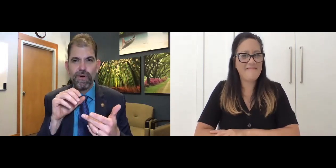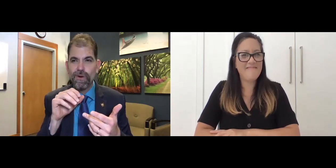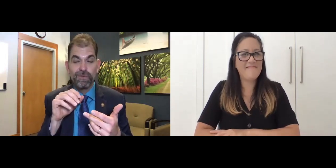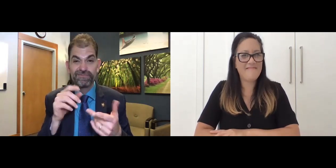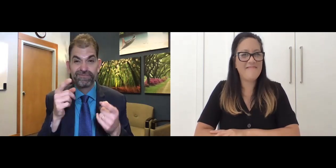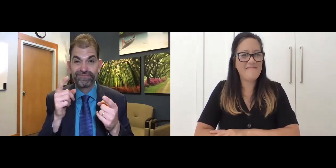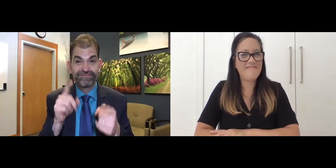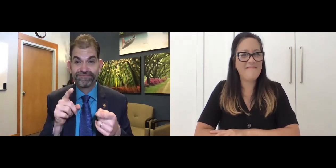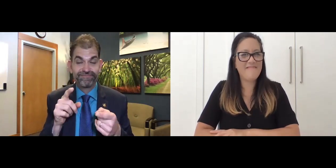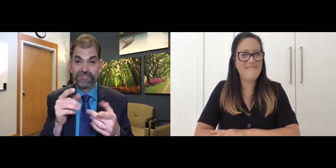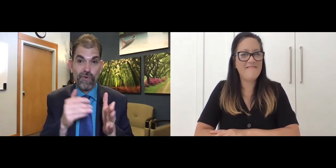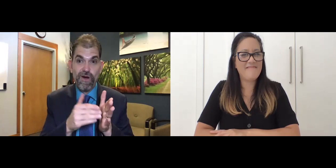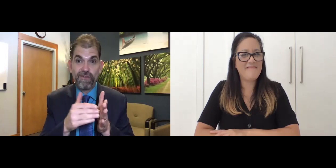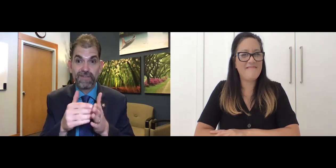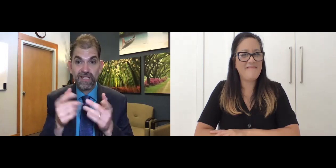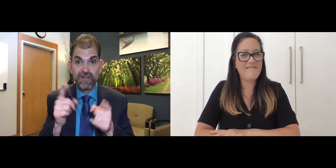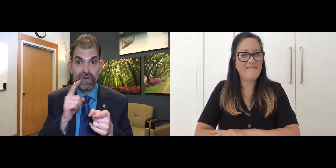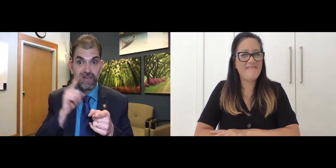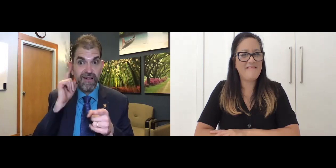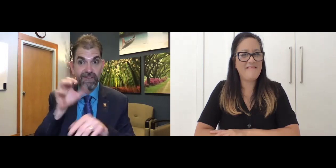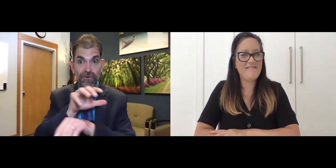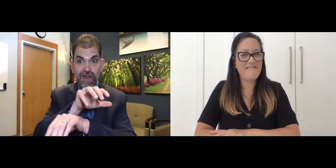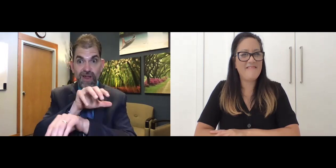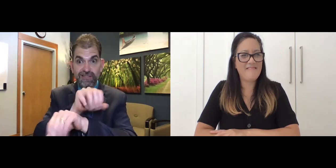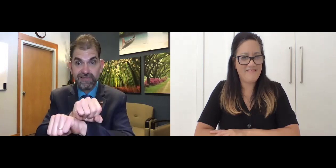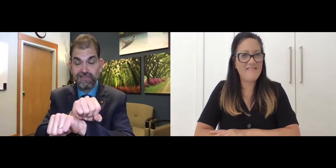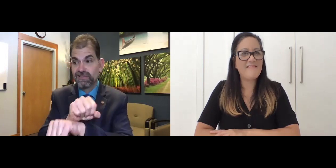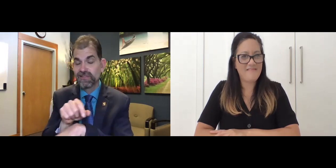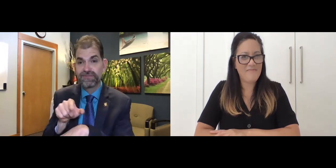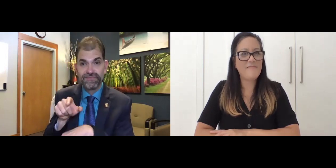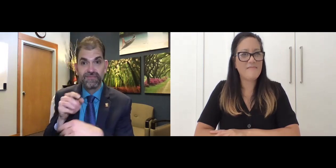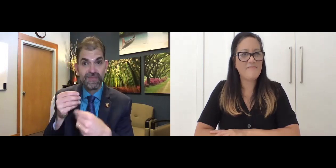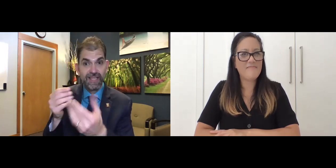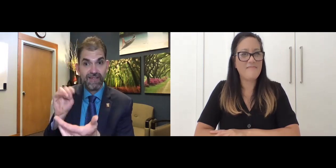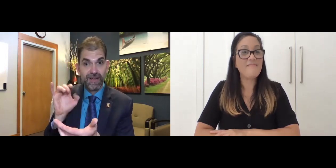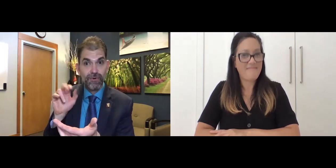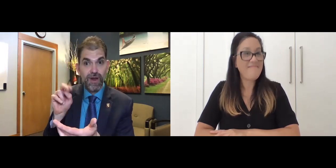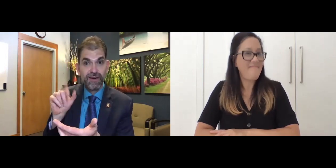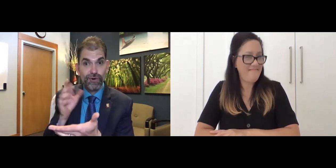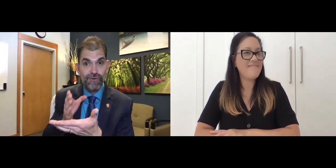a lot of times what happens is a deaf person will be arrested. They're